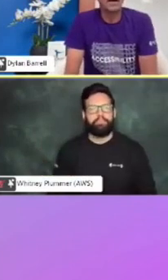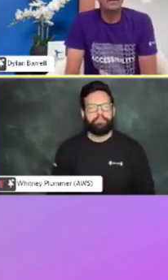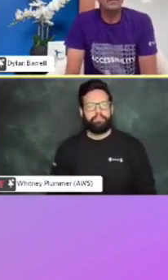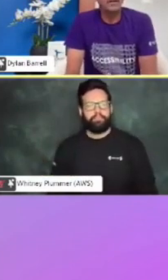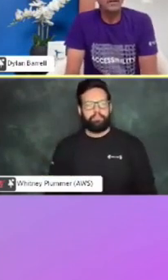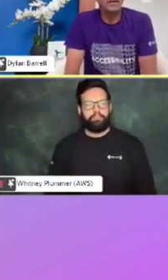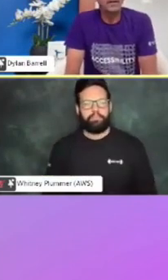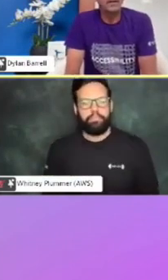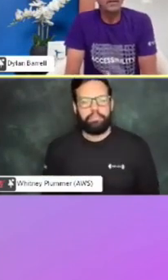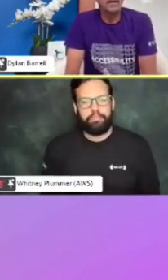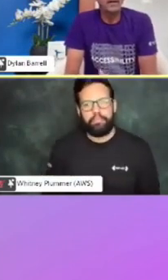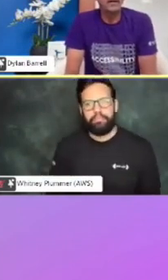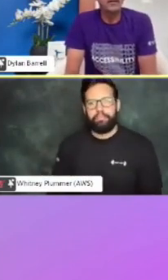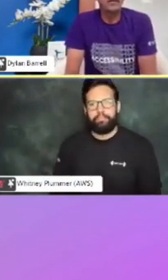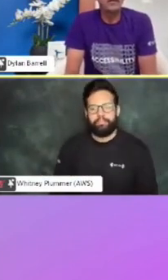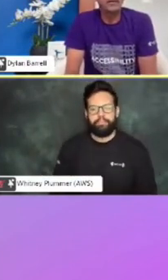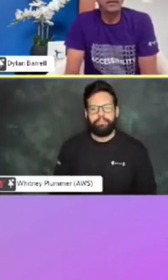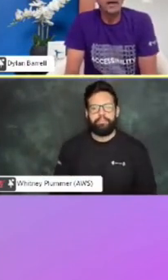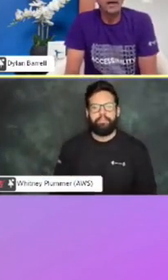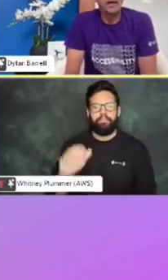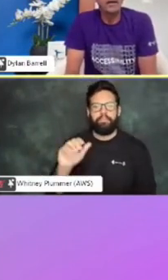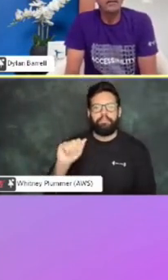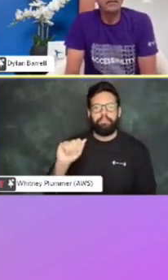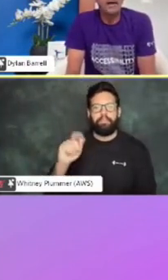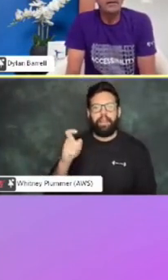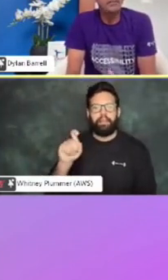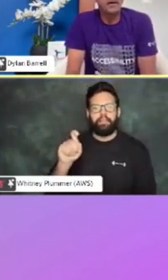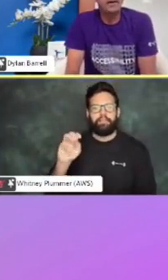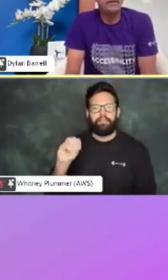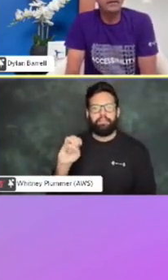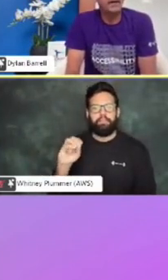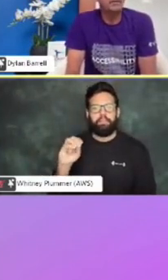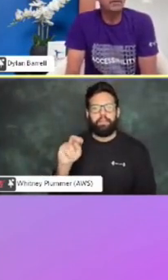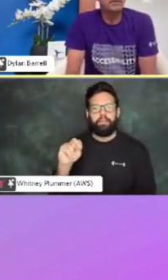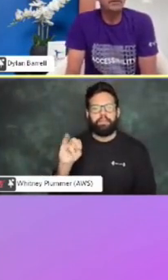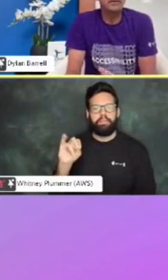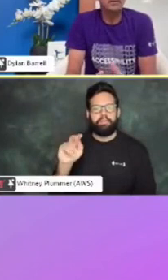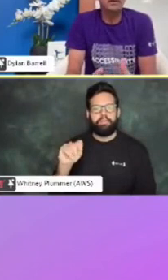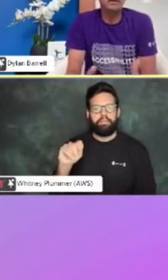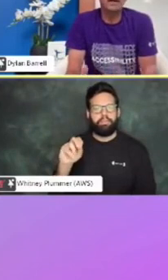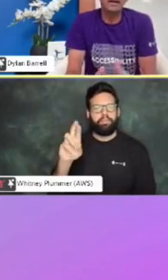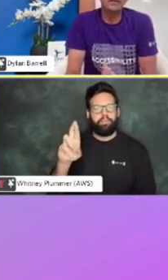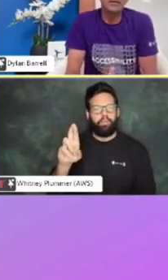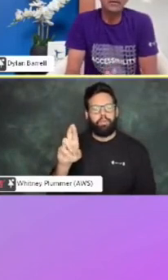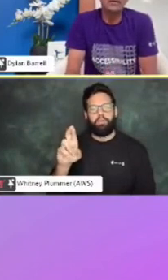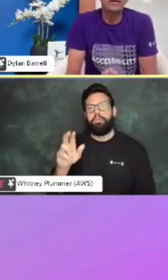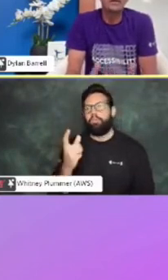axe Monitor is our original flagship product. axe Monitor is the product that allows you